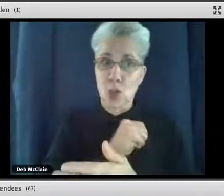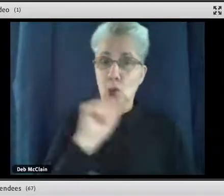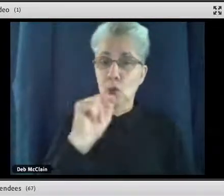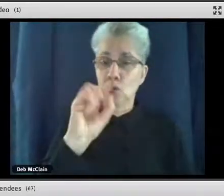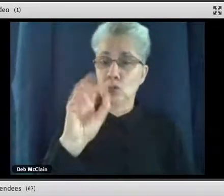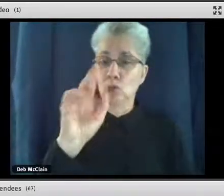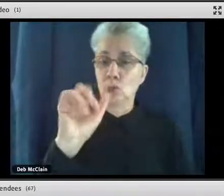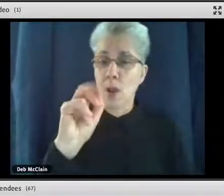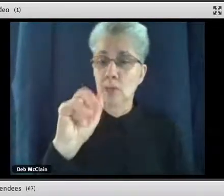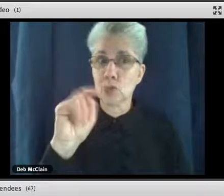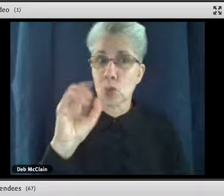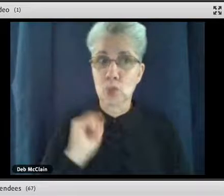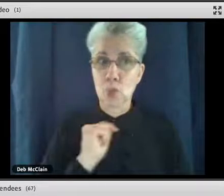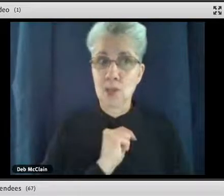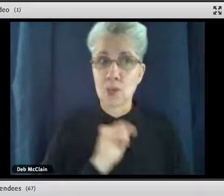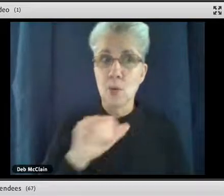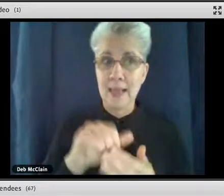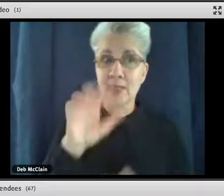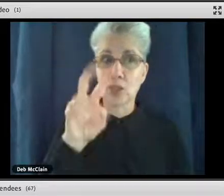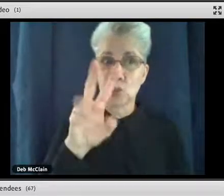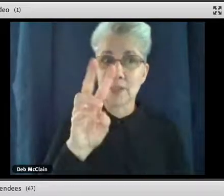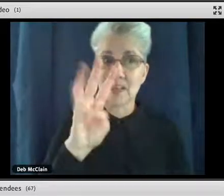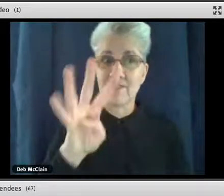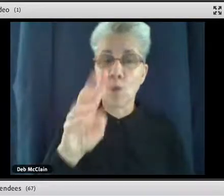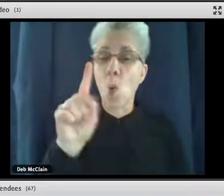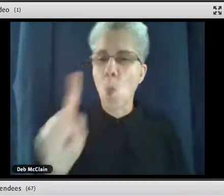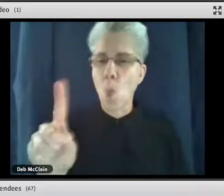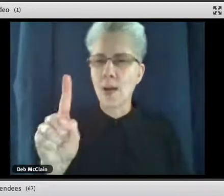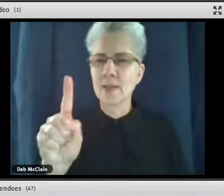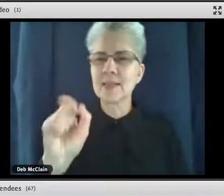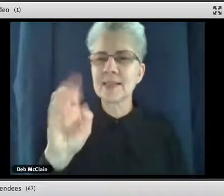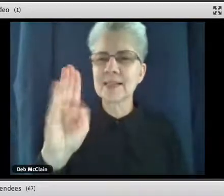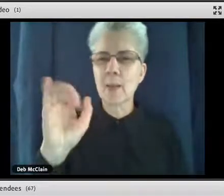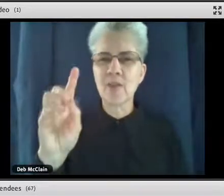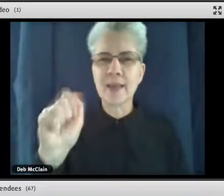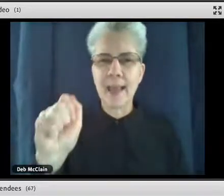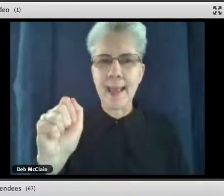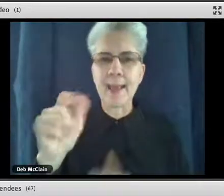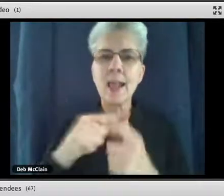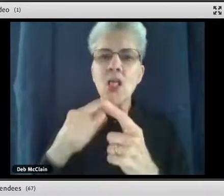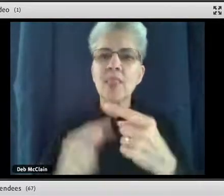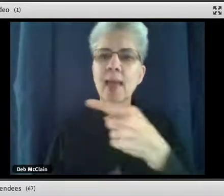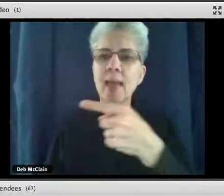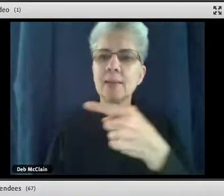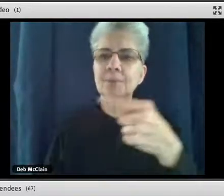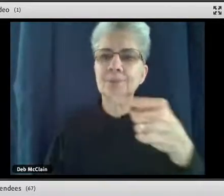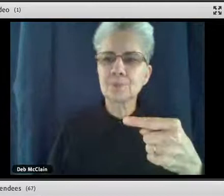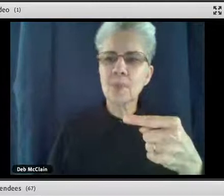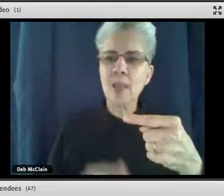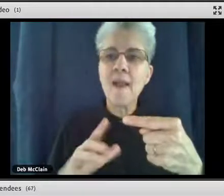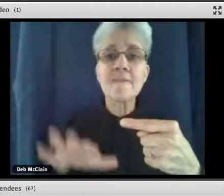that we have was published in Toronto, and that's what it has in the 264_1 subfield "a."